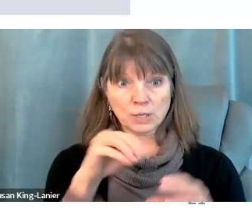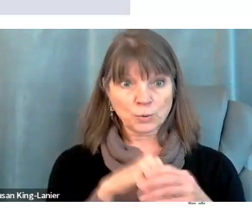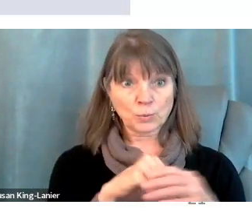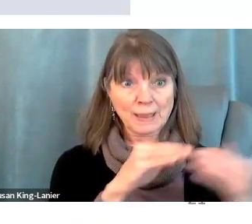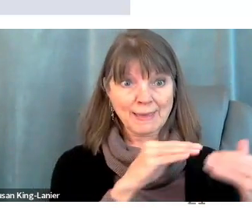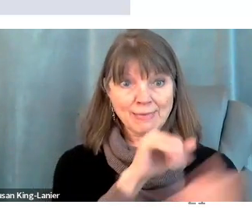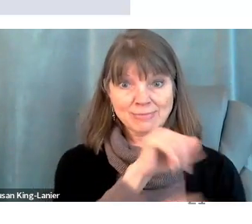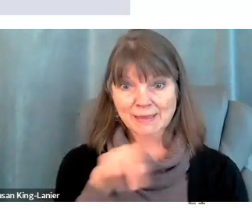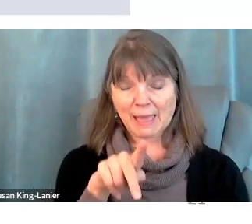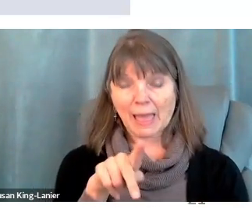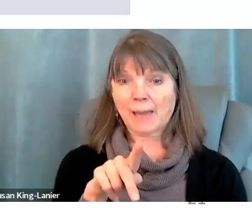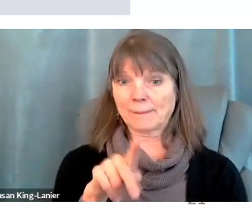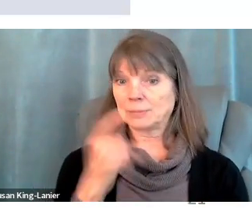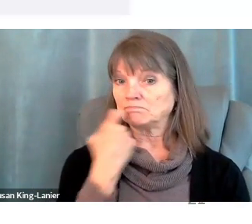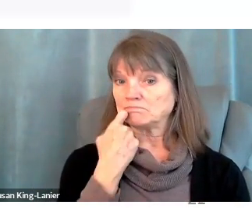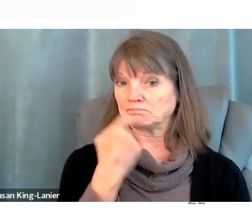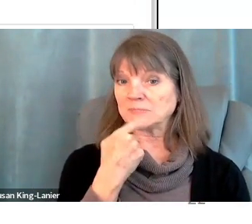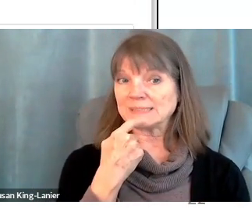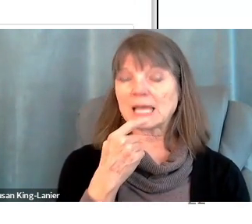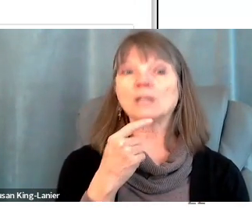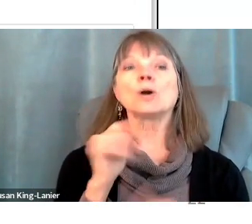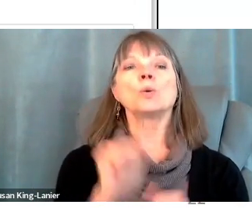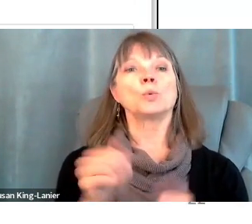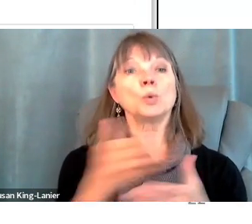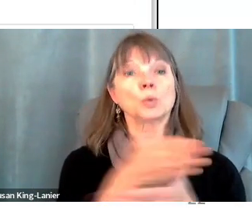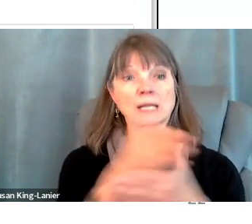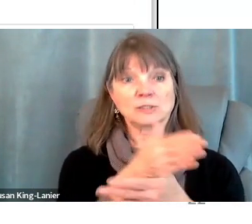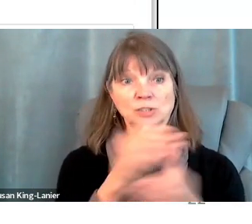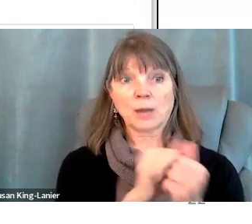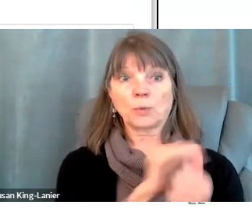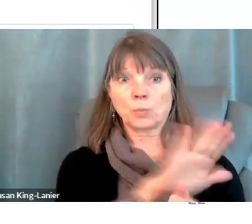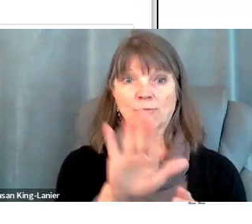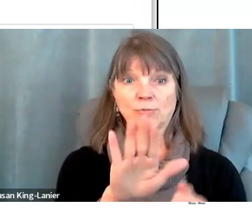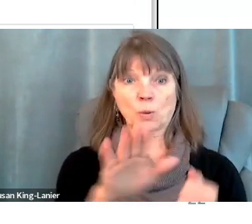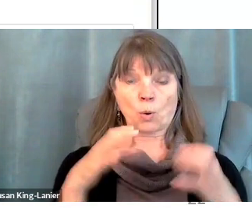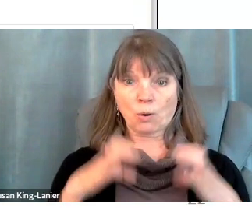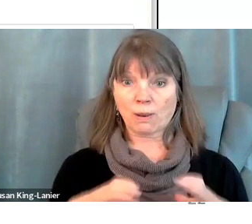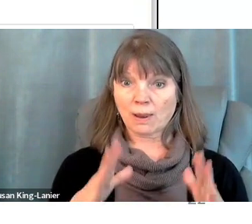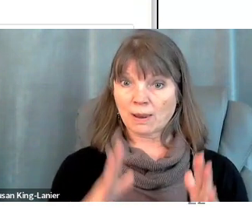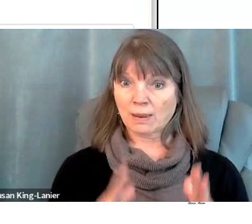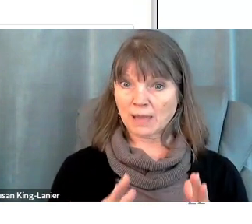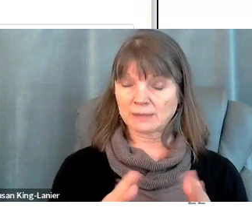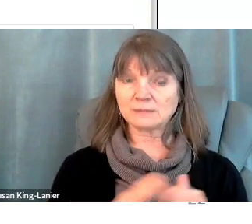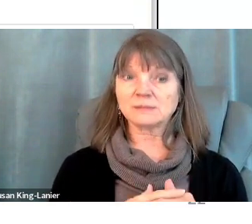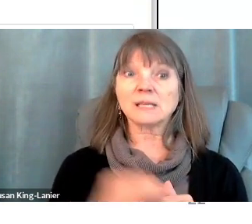Also, when you are in the app, as I mentioned, you can share the app with your client.